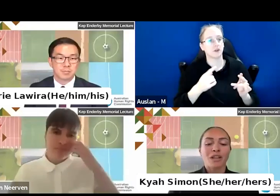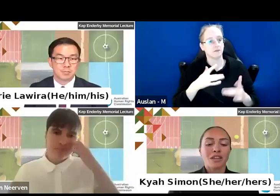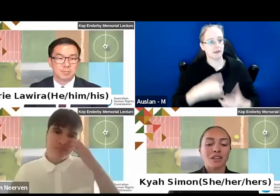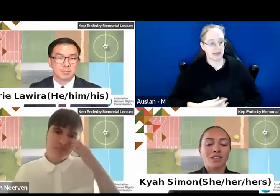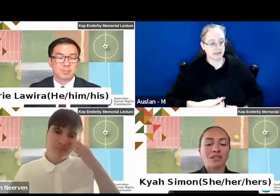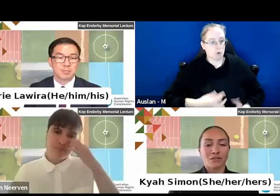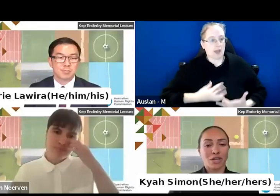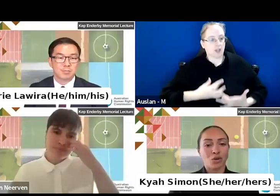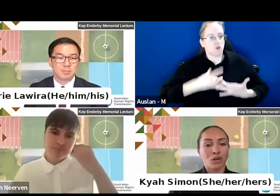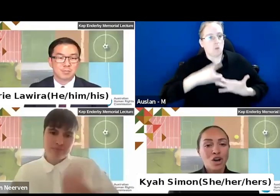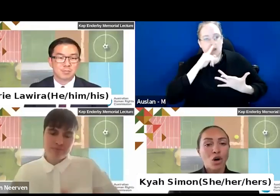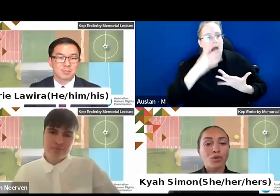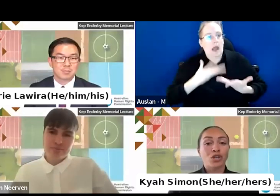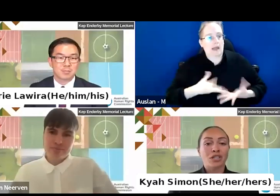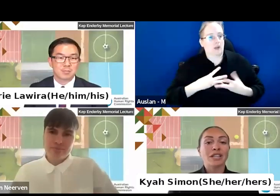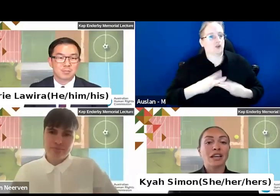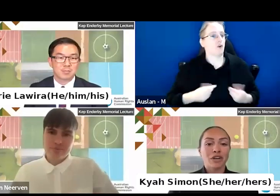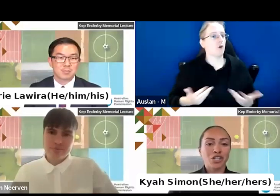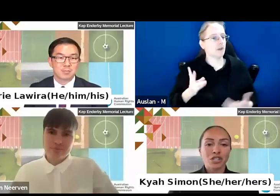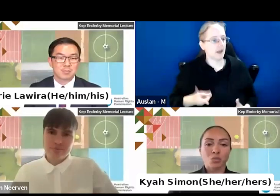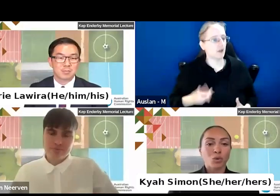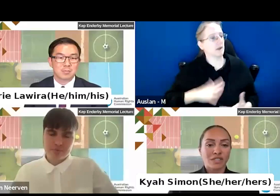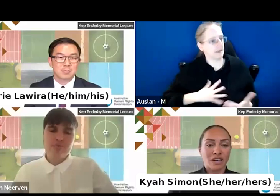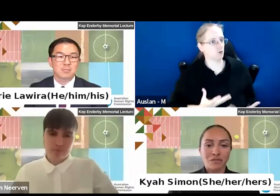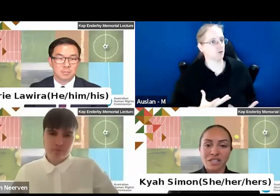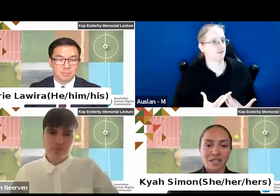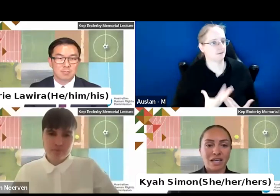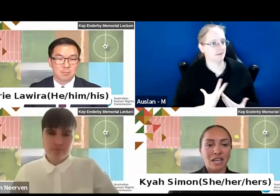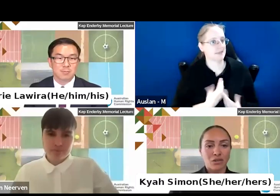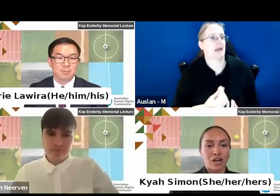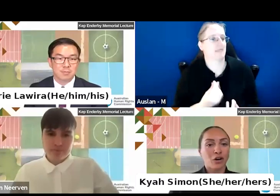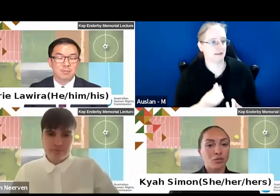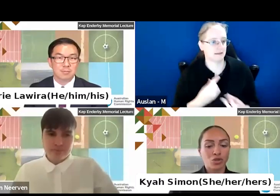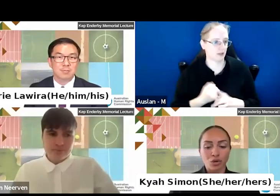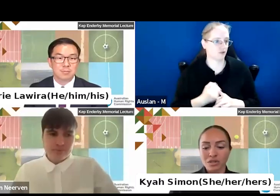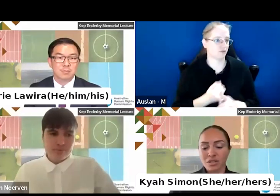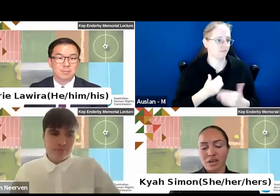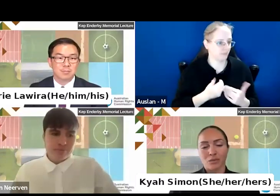I think there's a real opportunity to leverage what we've done recently here on our home shores